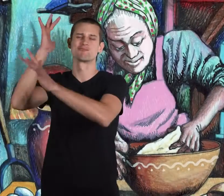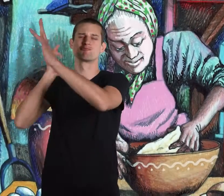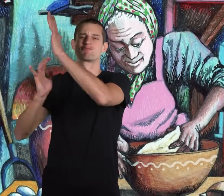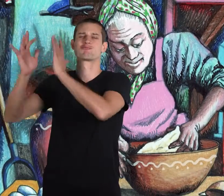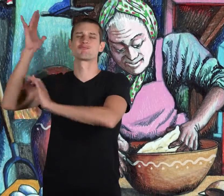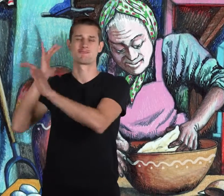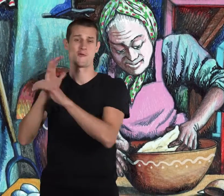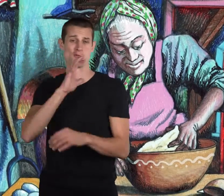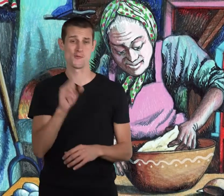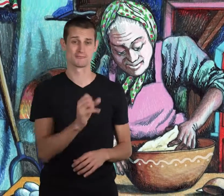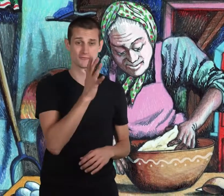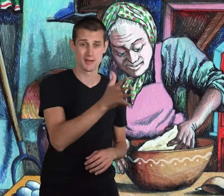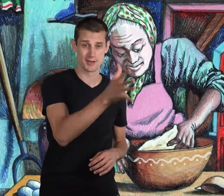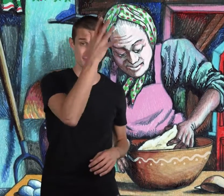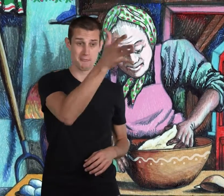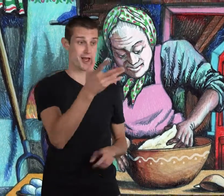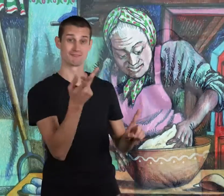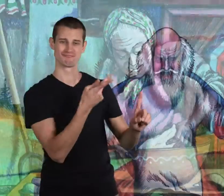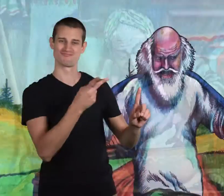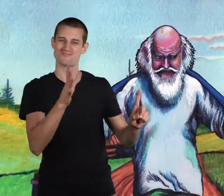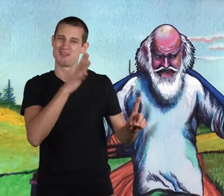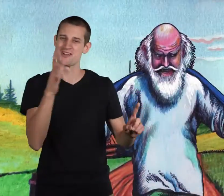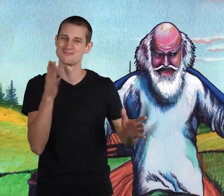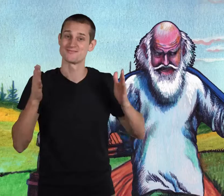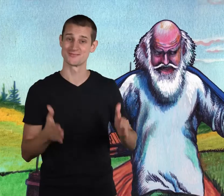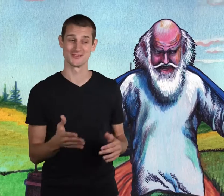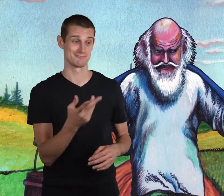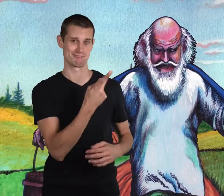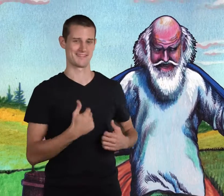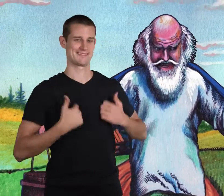Long ago, there was an old grandma and grandpa who were farmers.